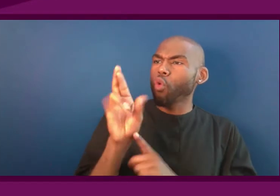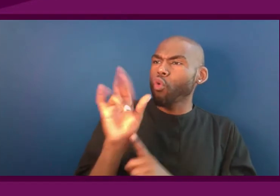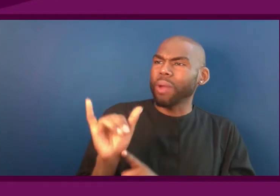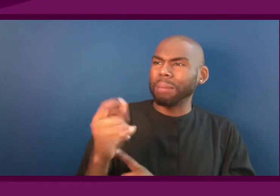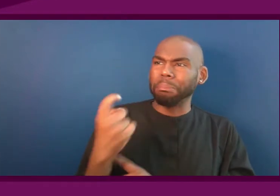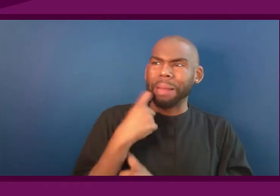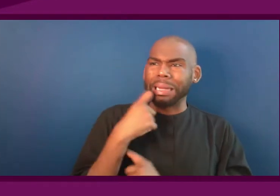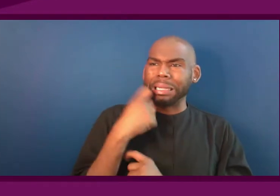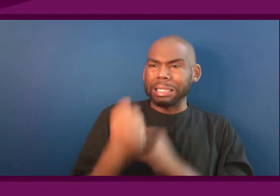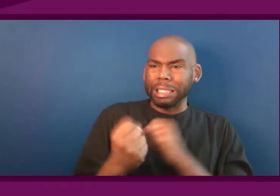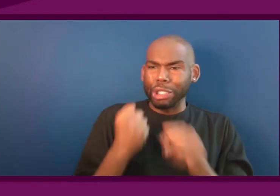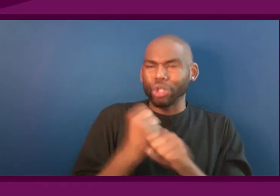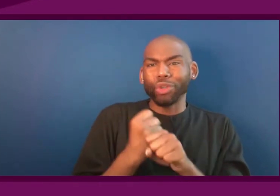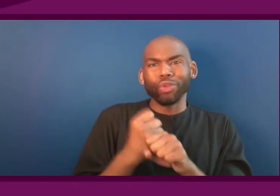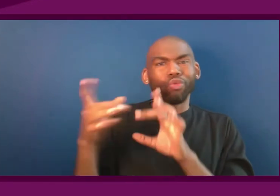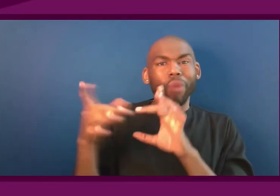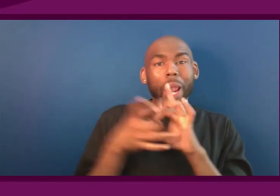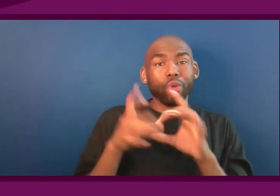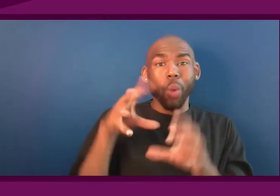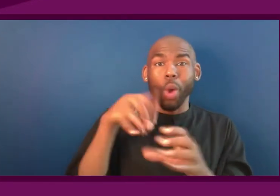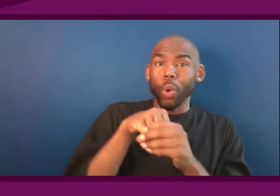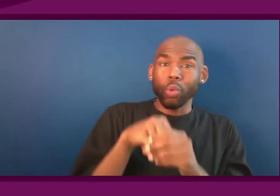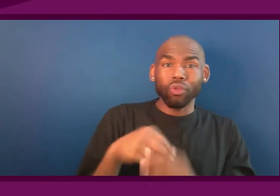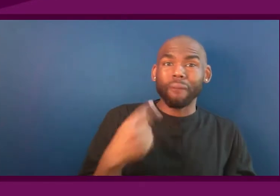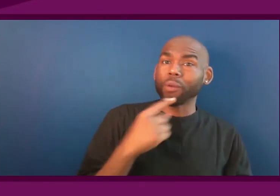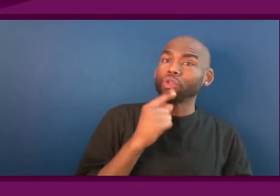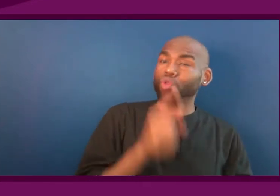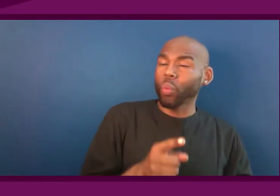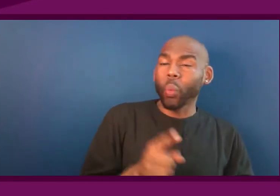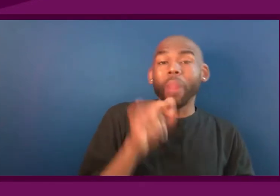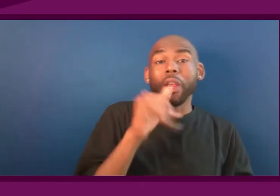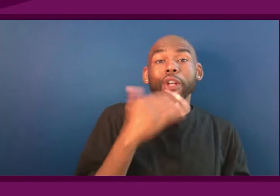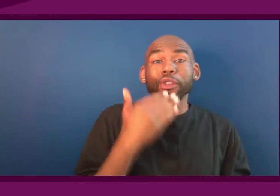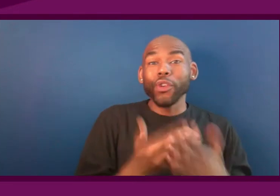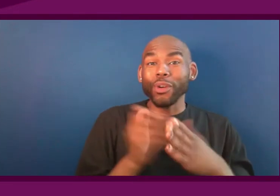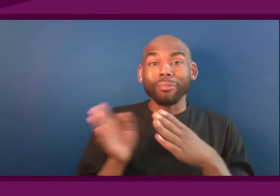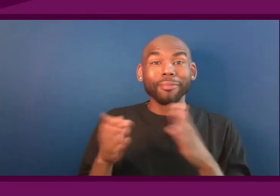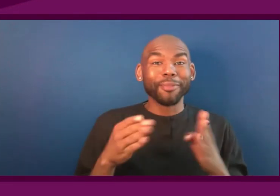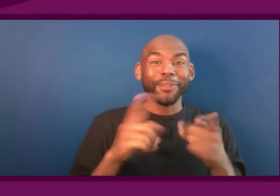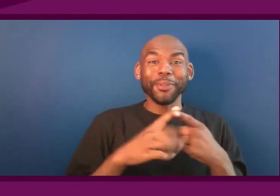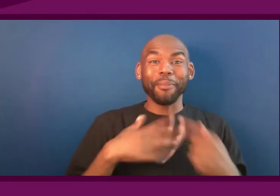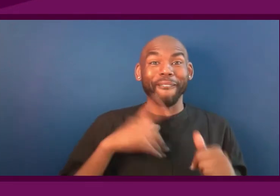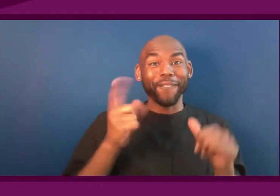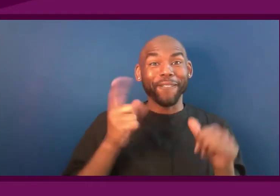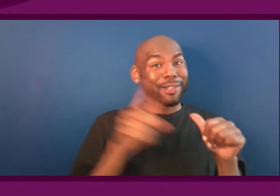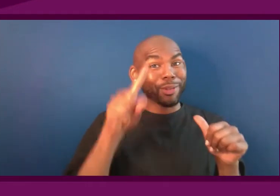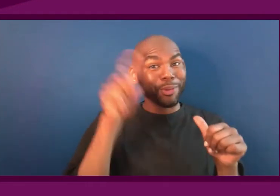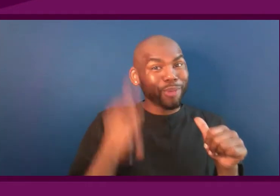what disability inclusion is? Debra Ruh: Well, that's a great question. And what disability... I think